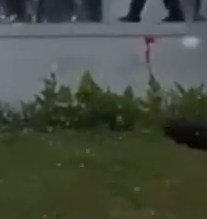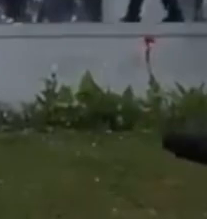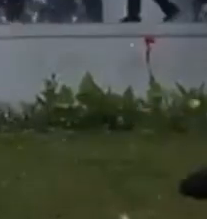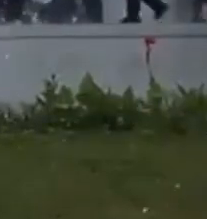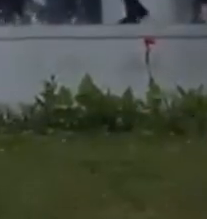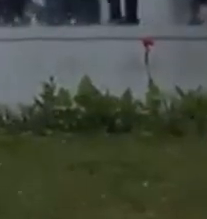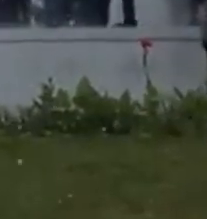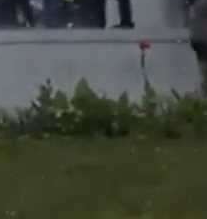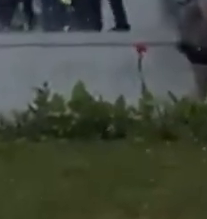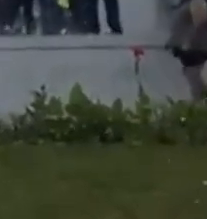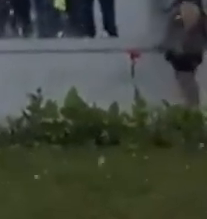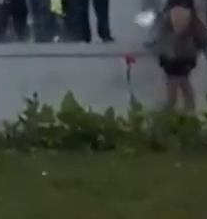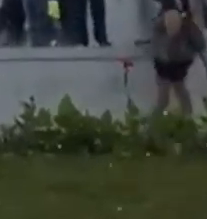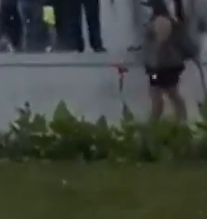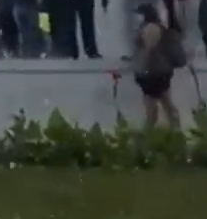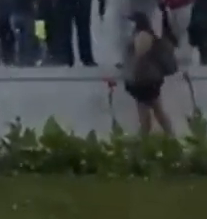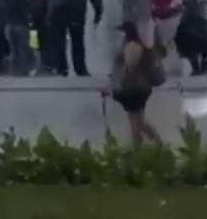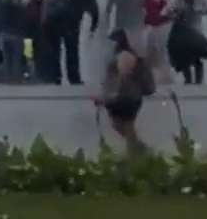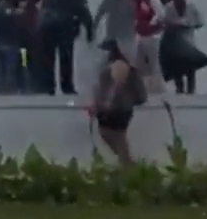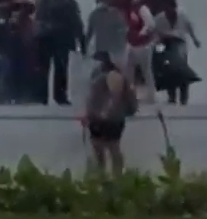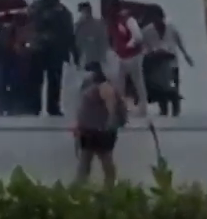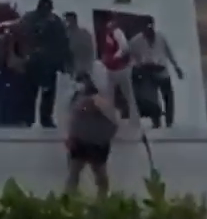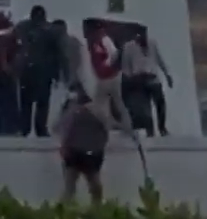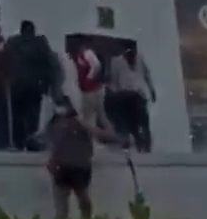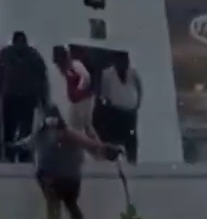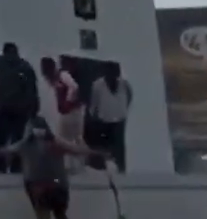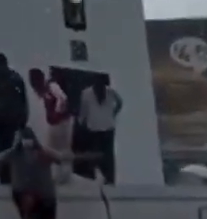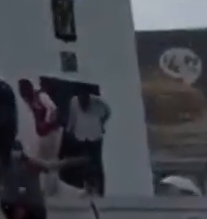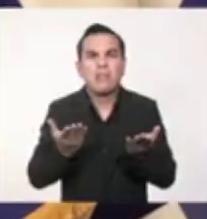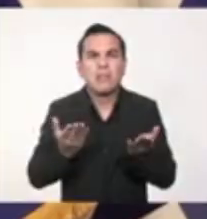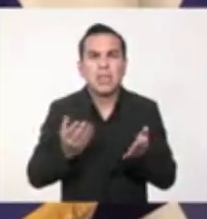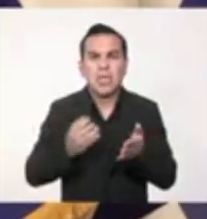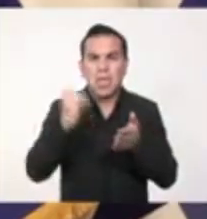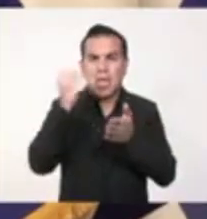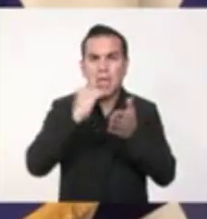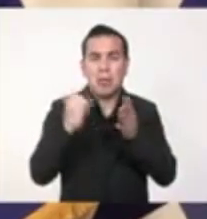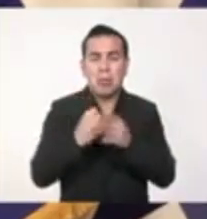manifest everything they want, they put insults there, they draw me en caricaturas, y yo ahí los dejo, que yo digo todavía,